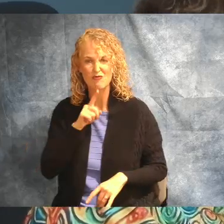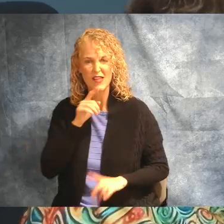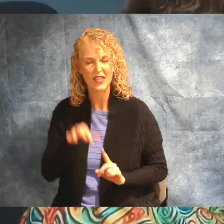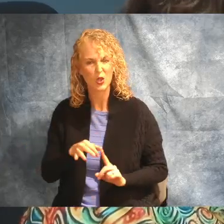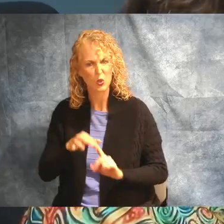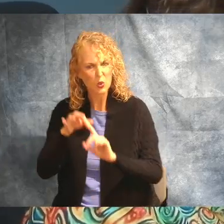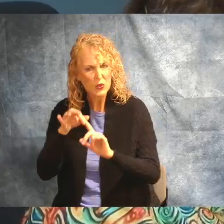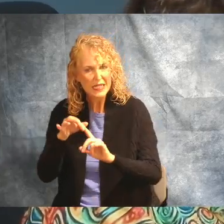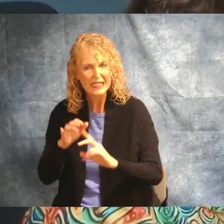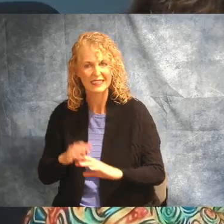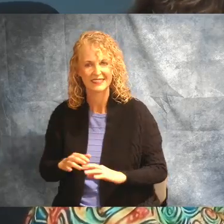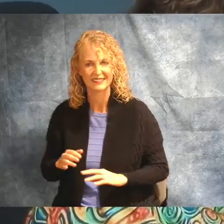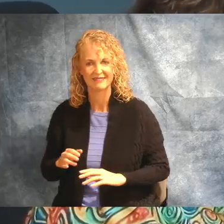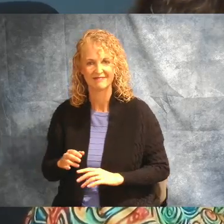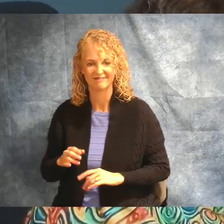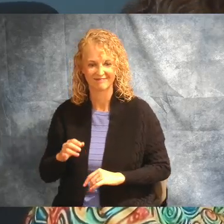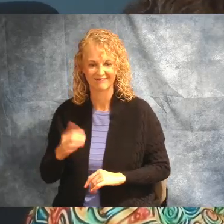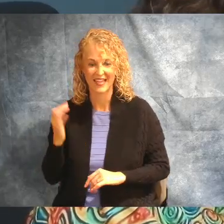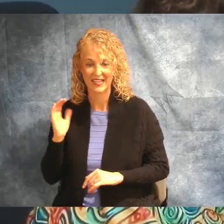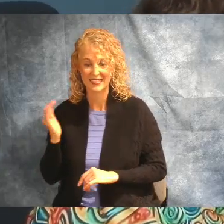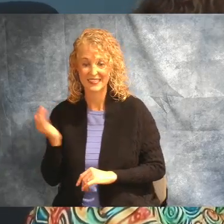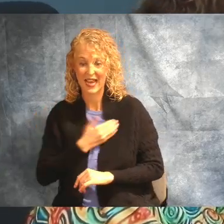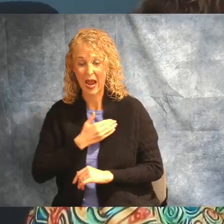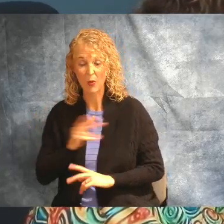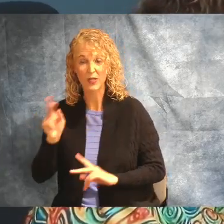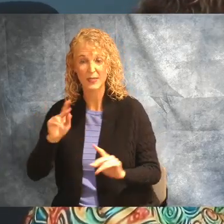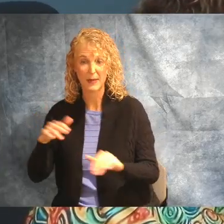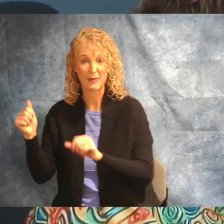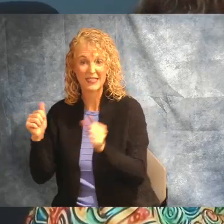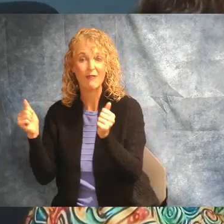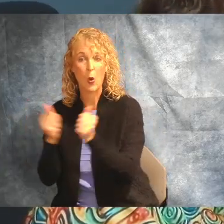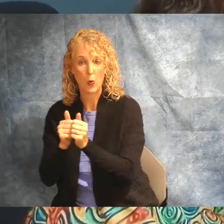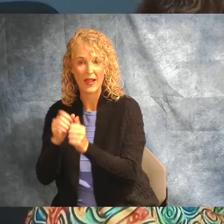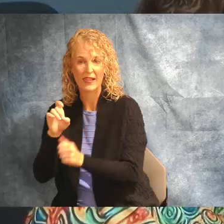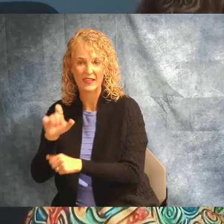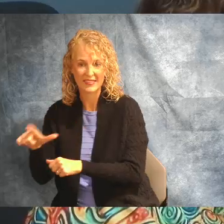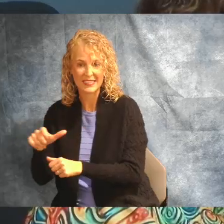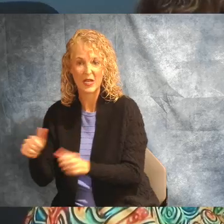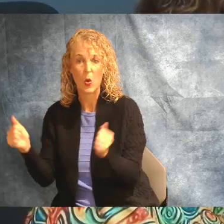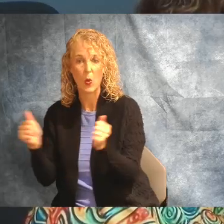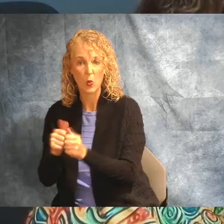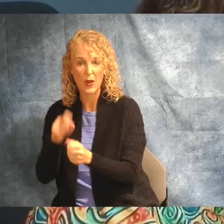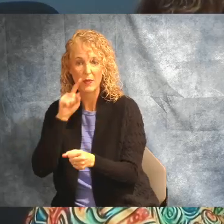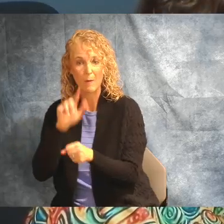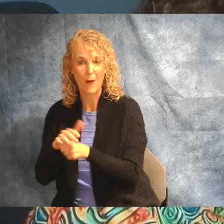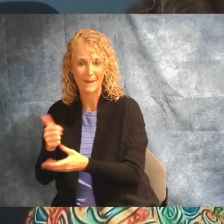and nobody walks out with a deal. No one walks out with any real help. It's business cards.